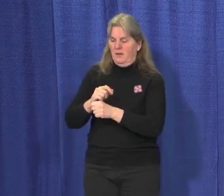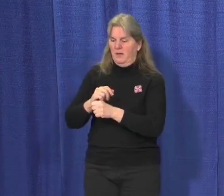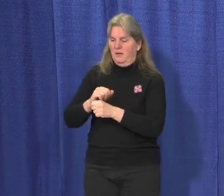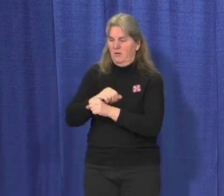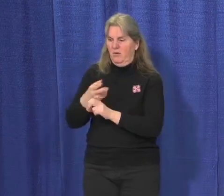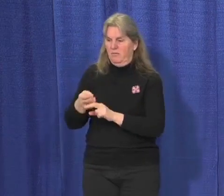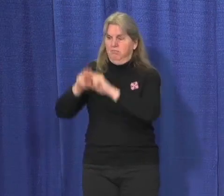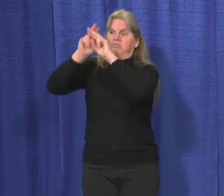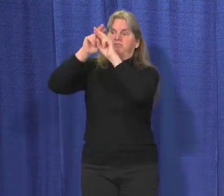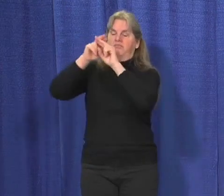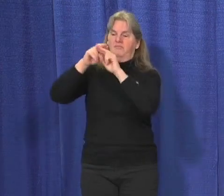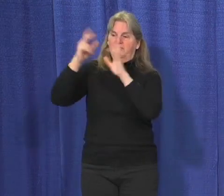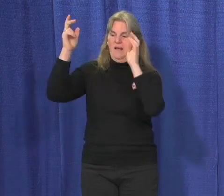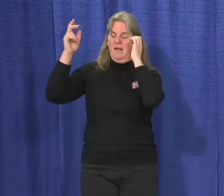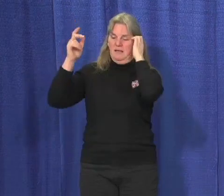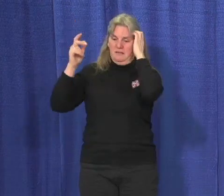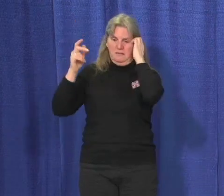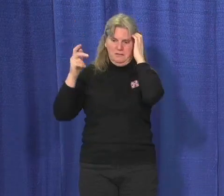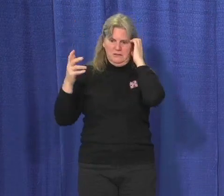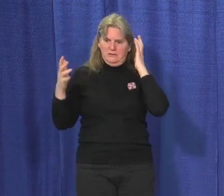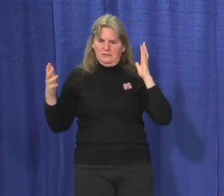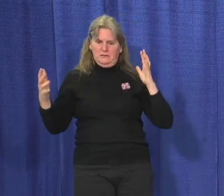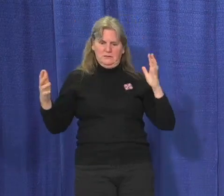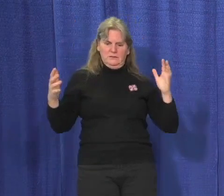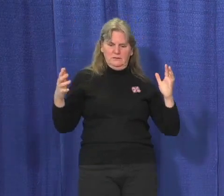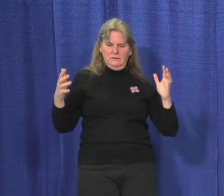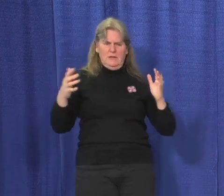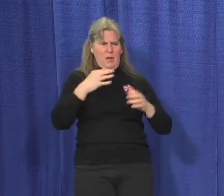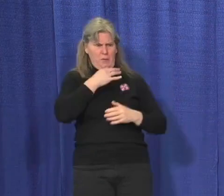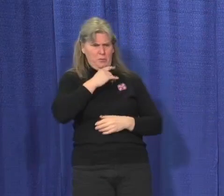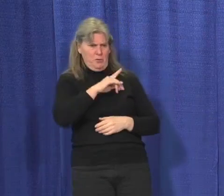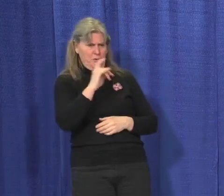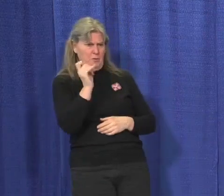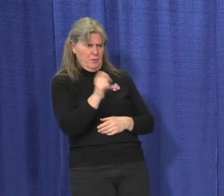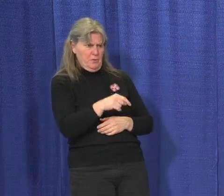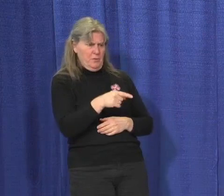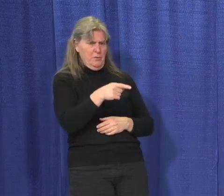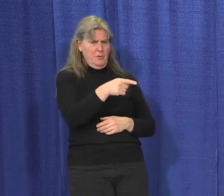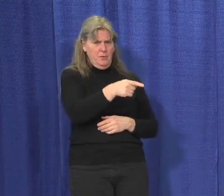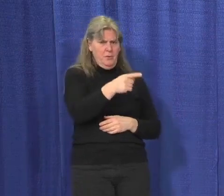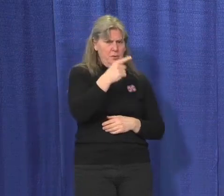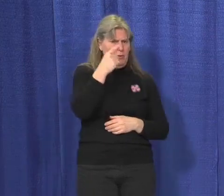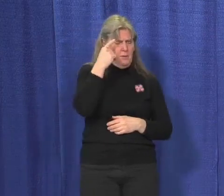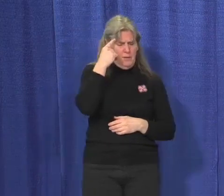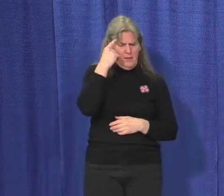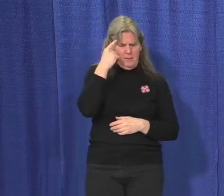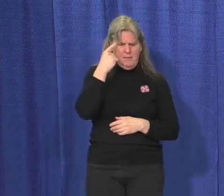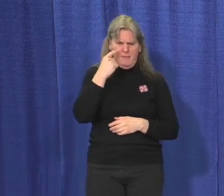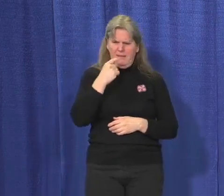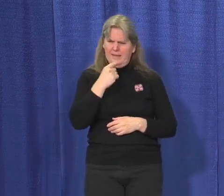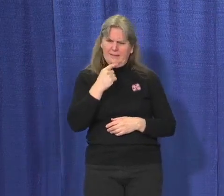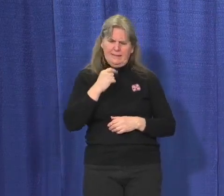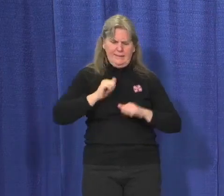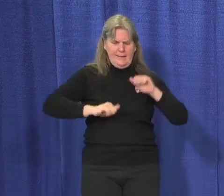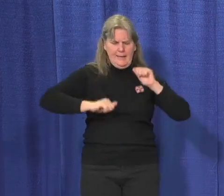populated areas is discouraging you and causing you to rethink the tentative dates your team